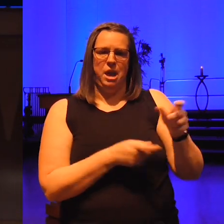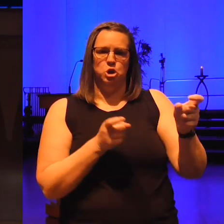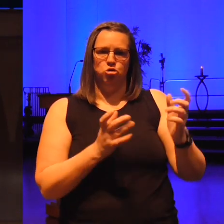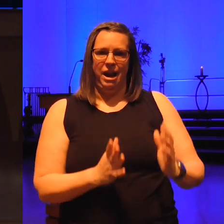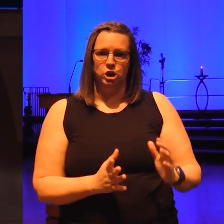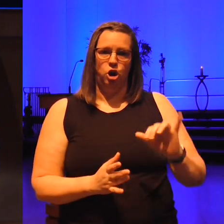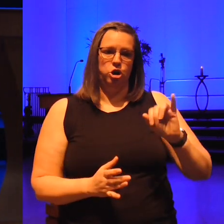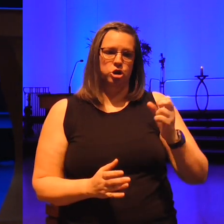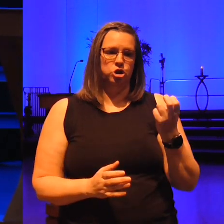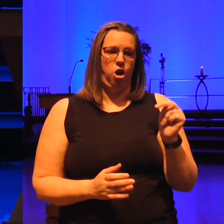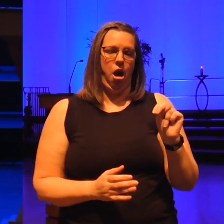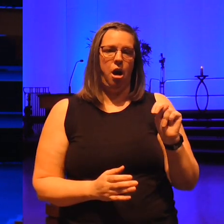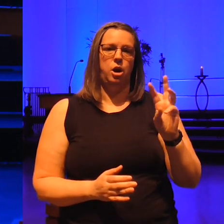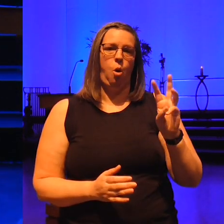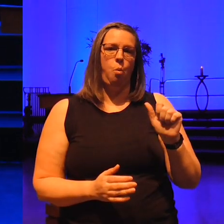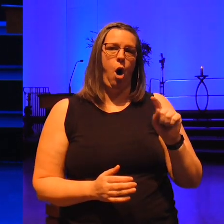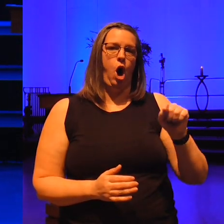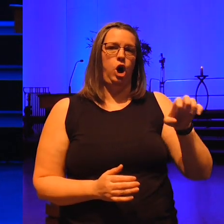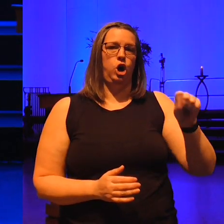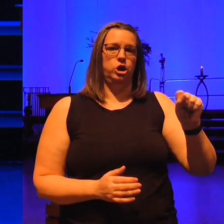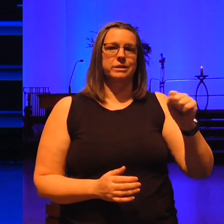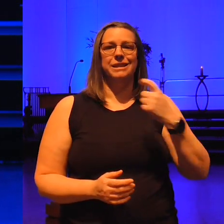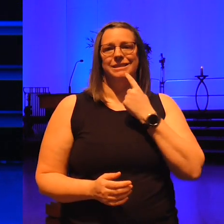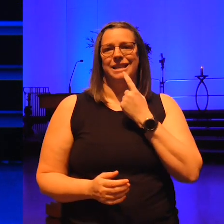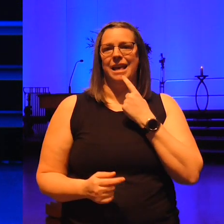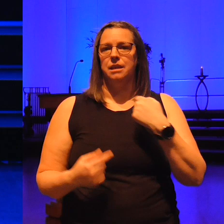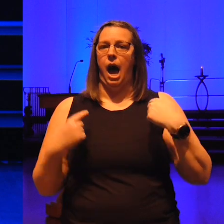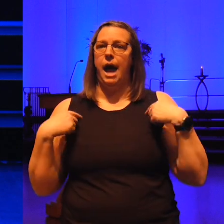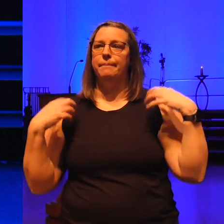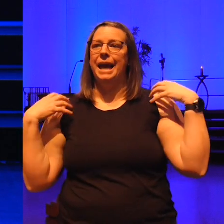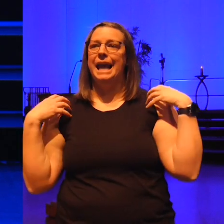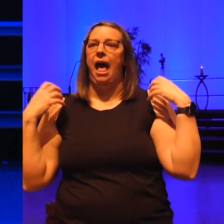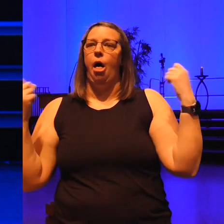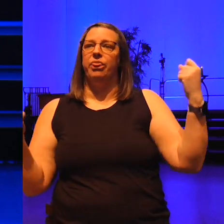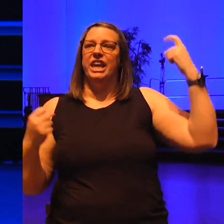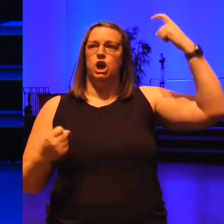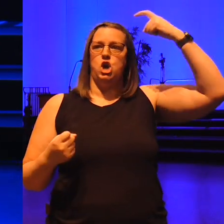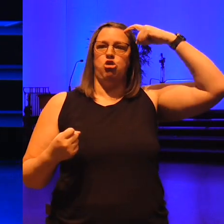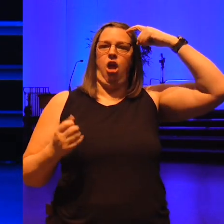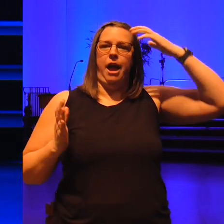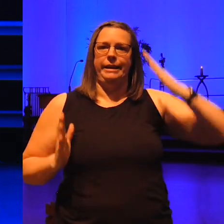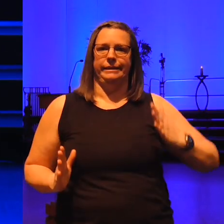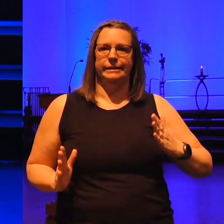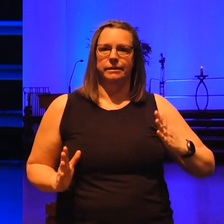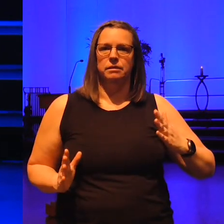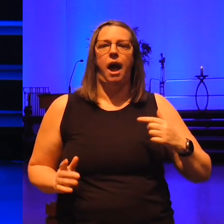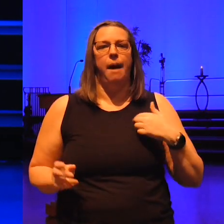I am a healthy neurotic I love that I'm going to quote him just because I know he would get a kick